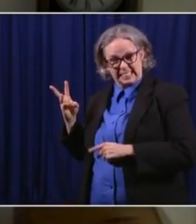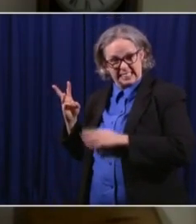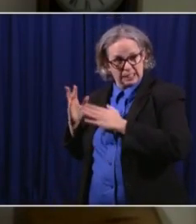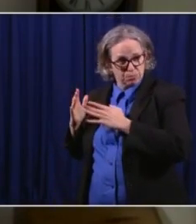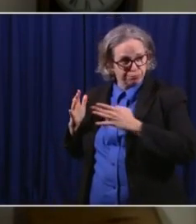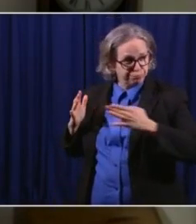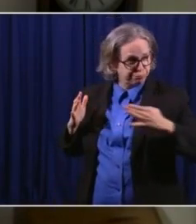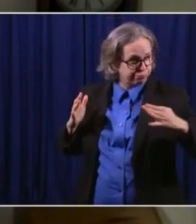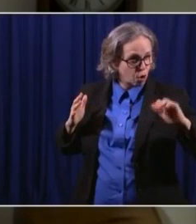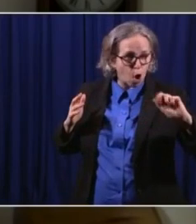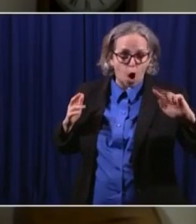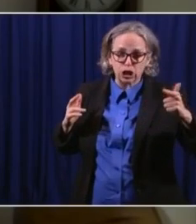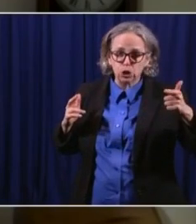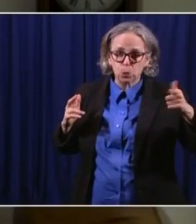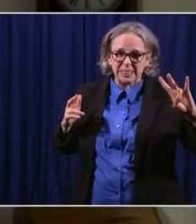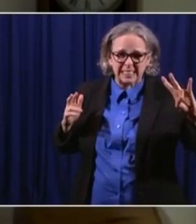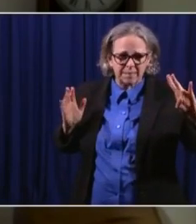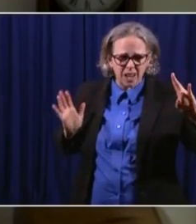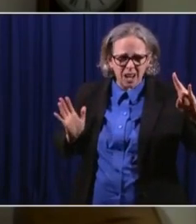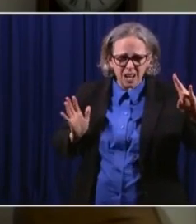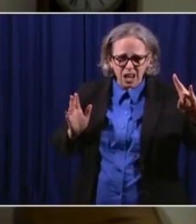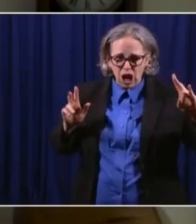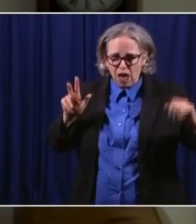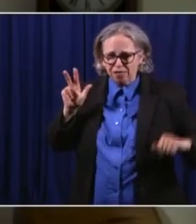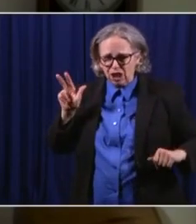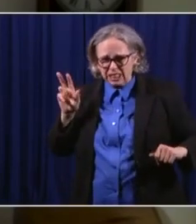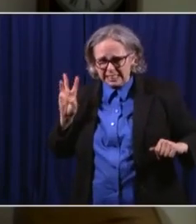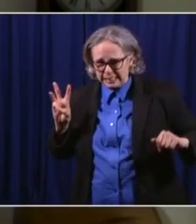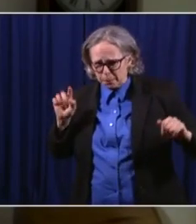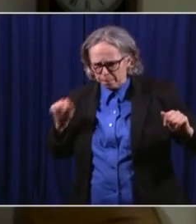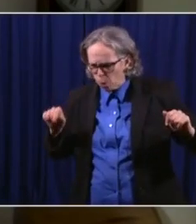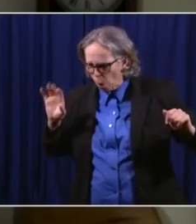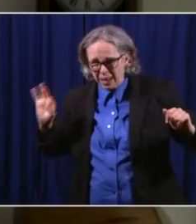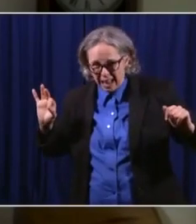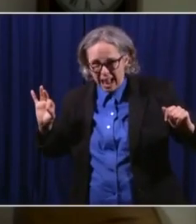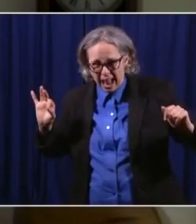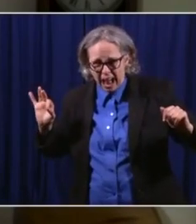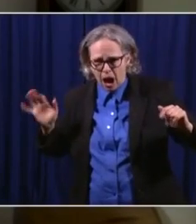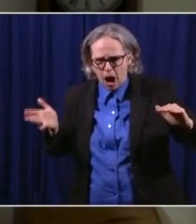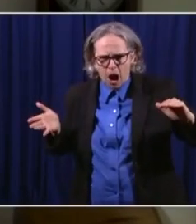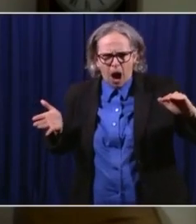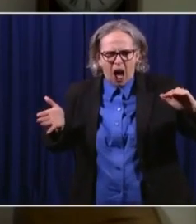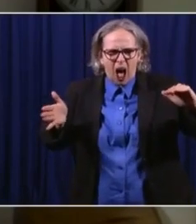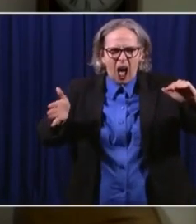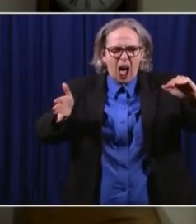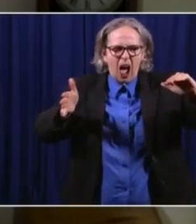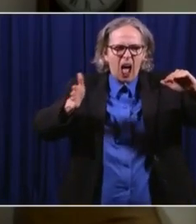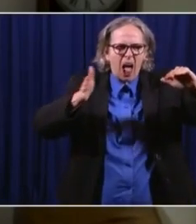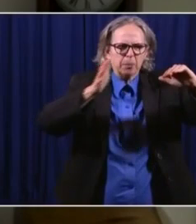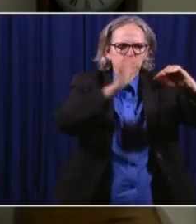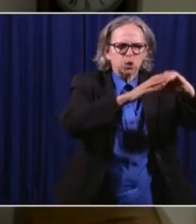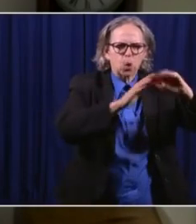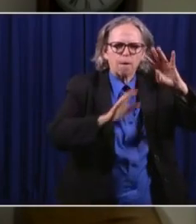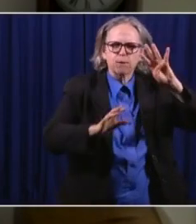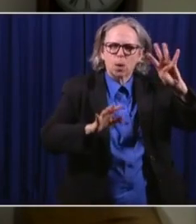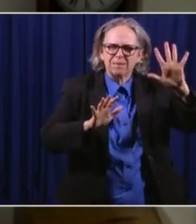PAST TWO WEEKS WHICH IS 10% OF THEIR TOTAL CASES. FROM AUGUST 16 TO AUGUST 22nd.